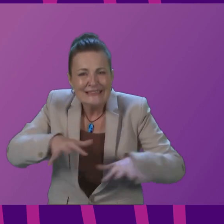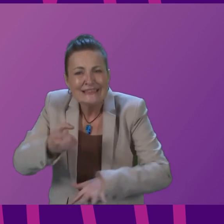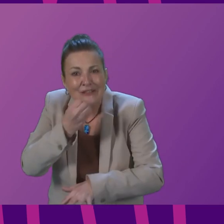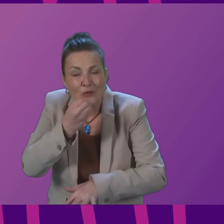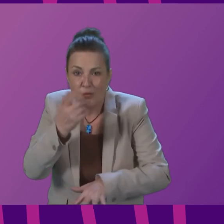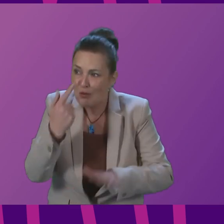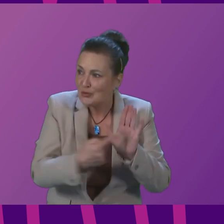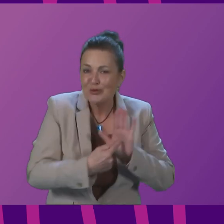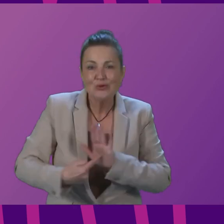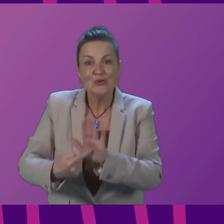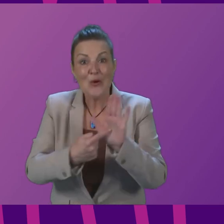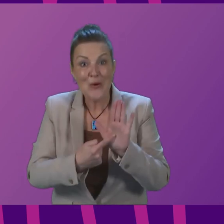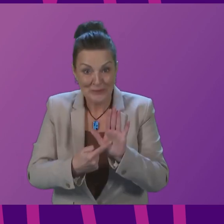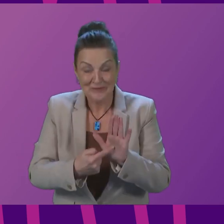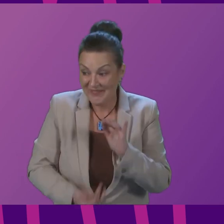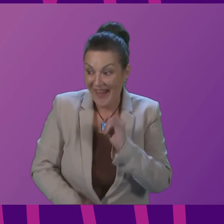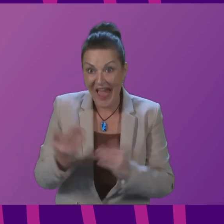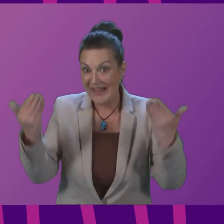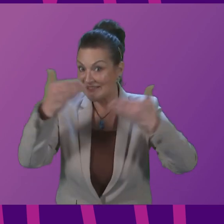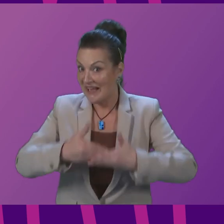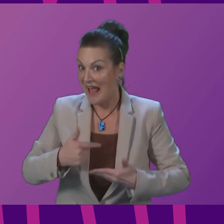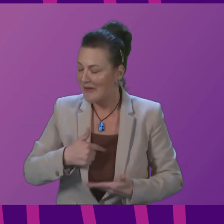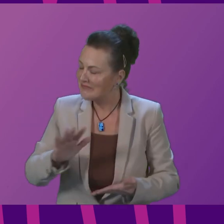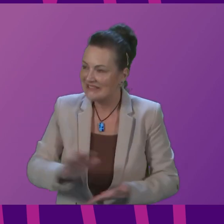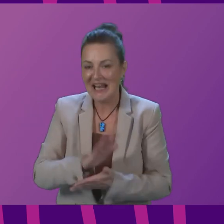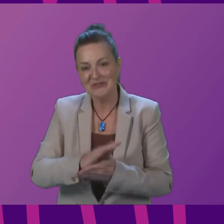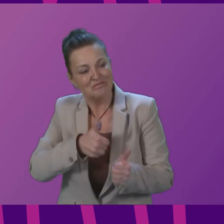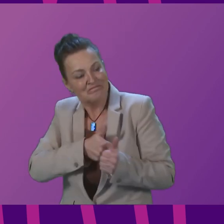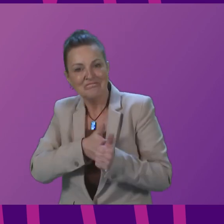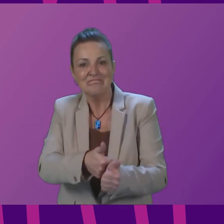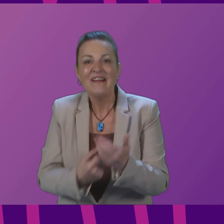Last night, I had the pleasure of sponsoring an event in the Parliament to celebrate the